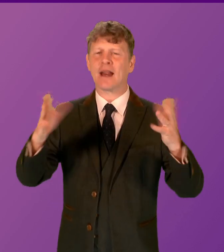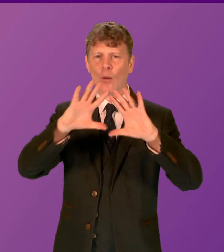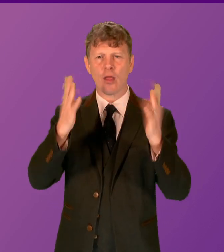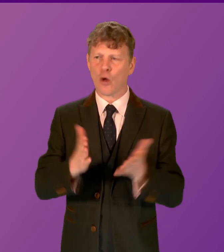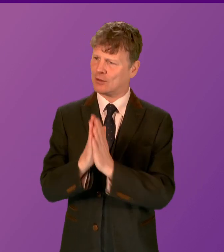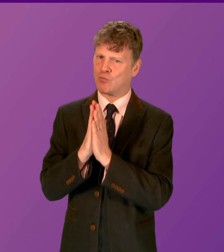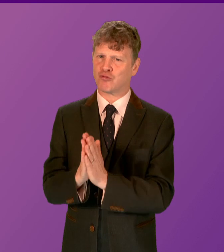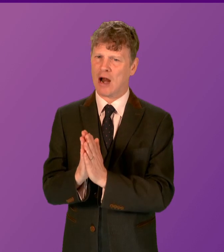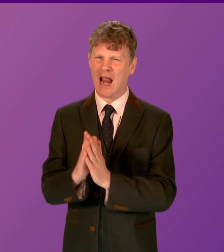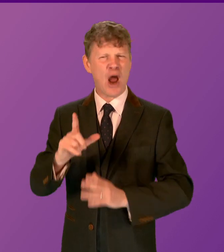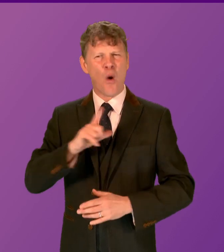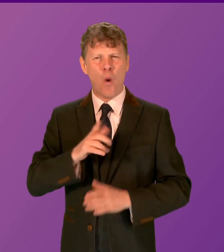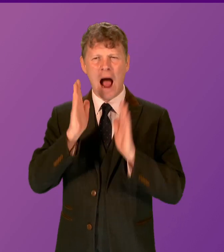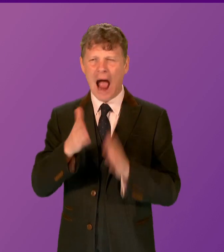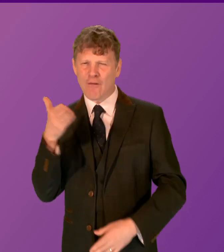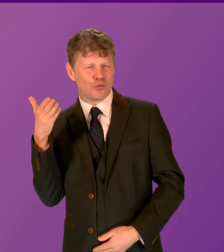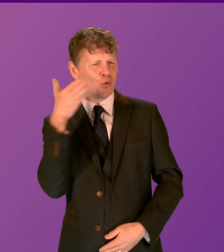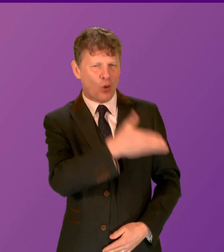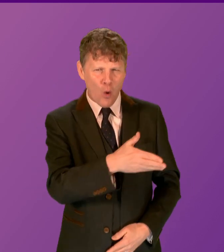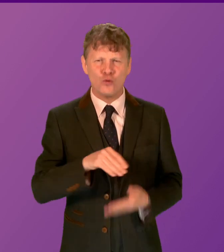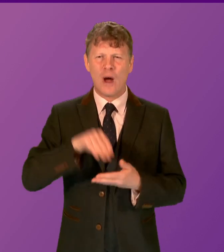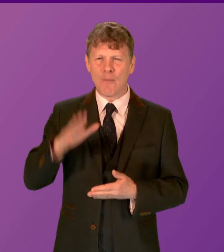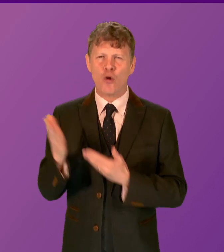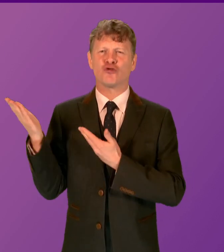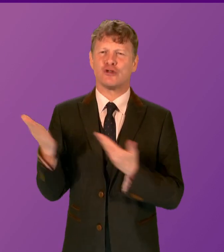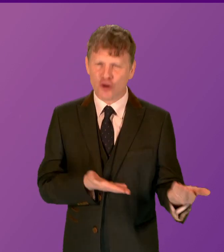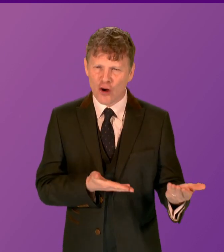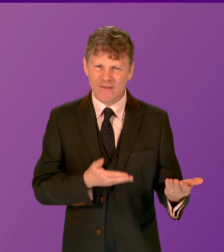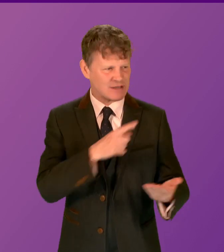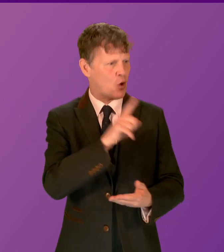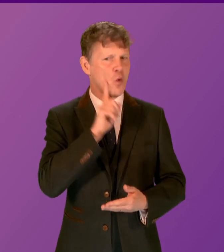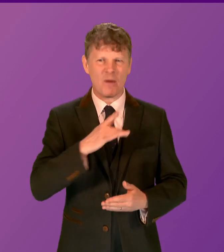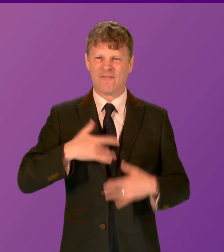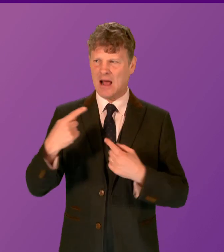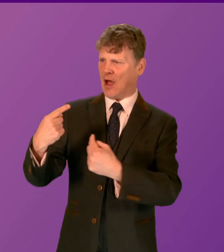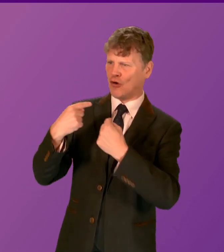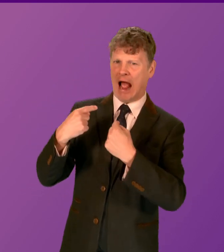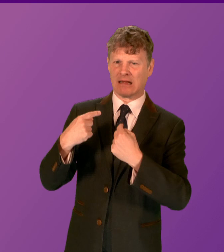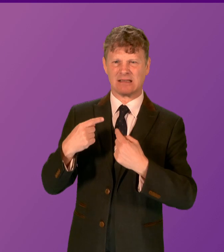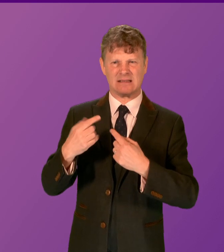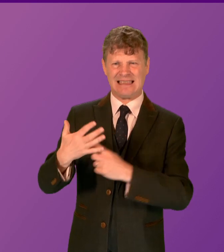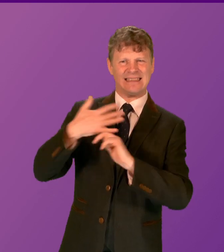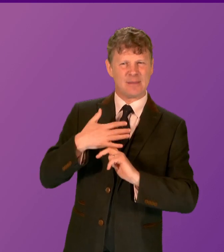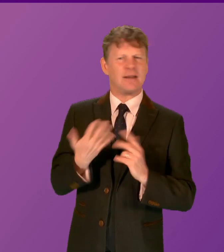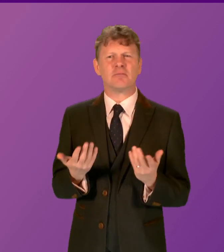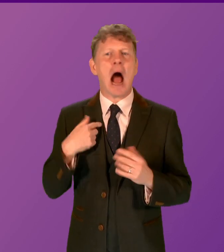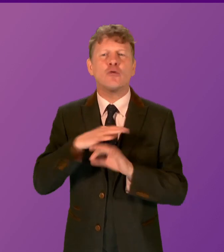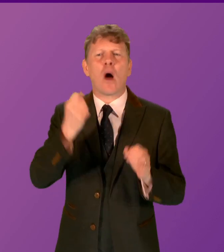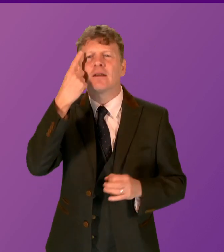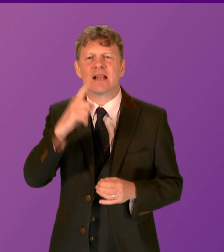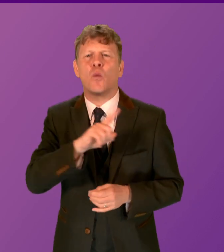why they have to go to an abortion service where women will then feel harassed and intimidated.